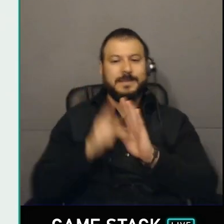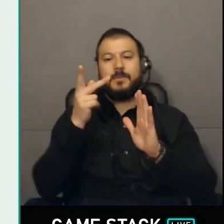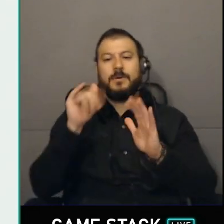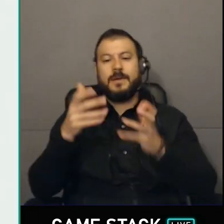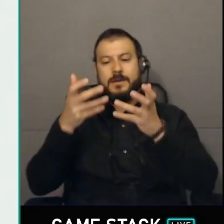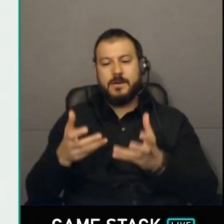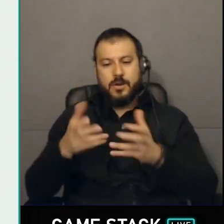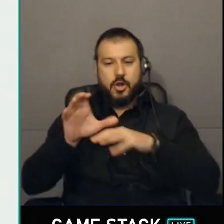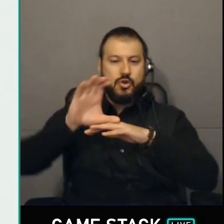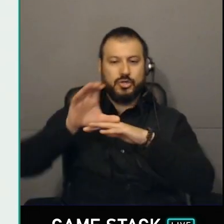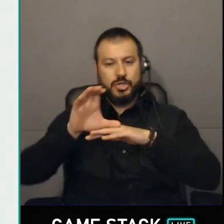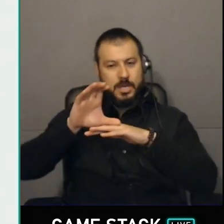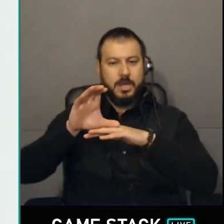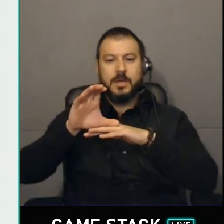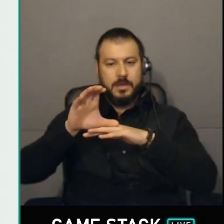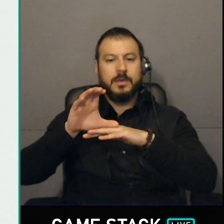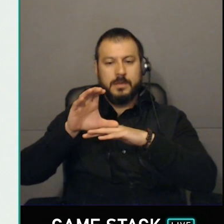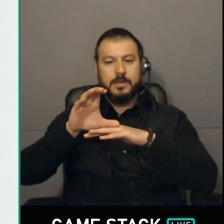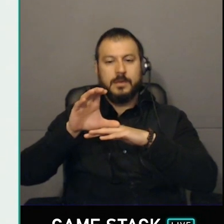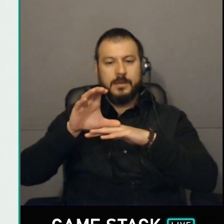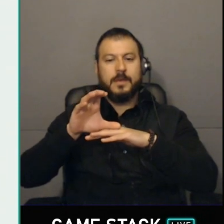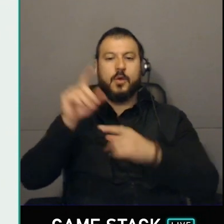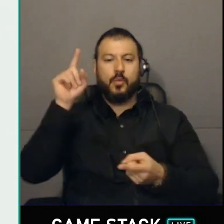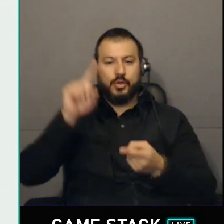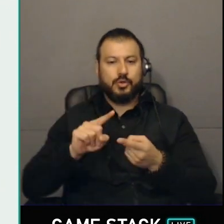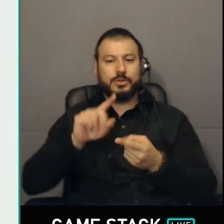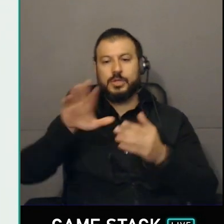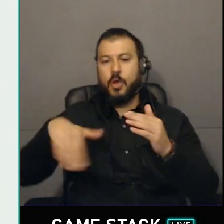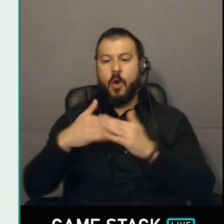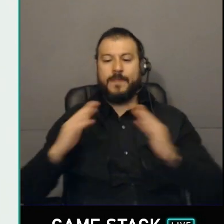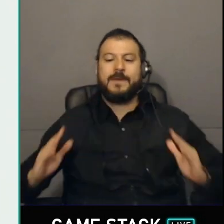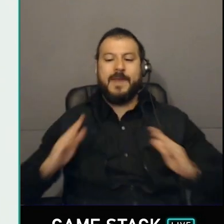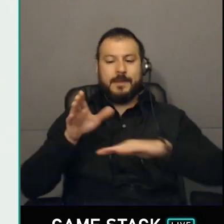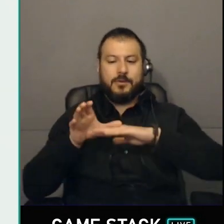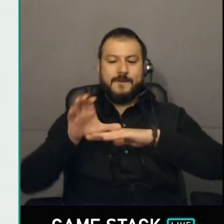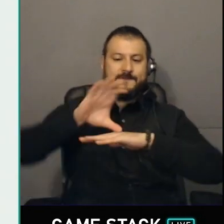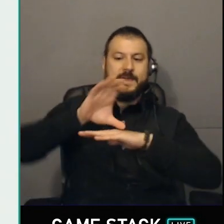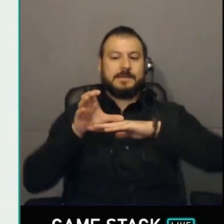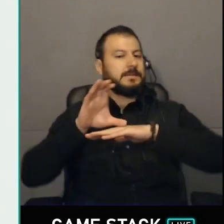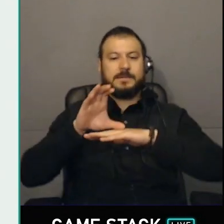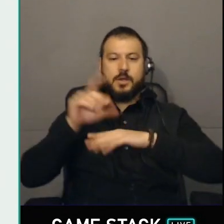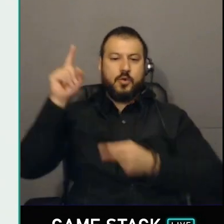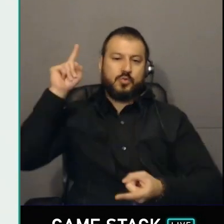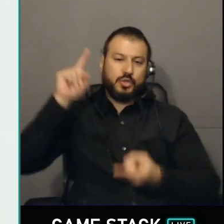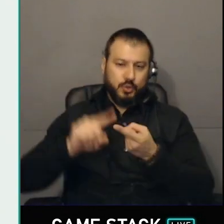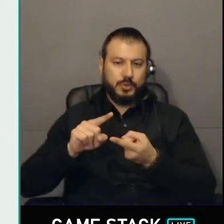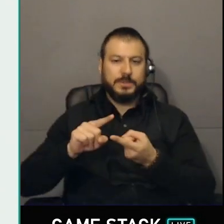subsequently reducing all of those angular effects that come from the contact points being